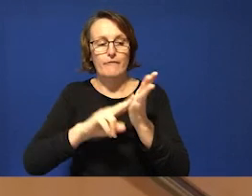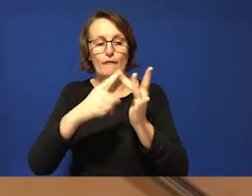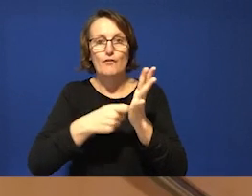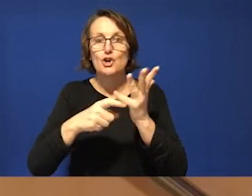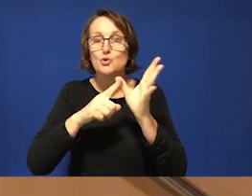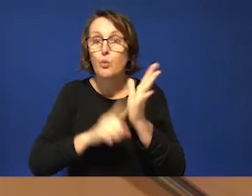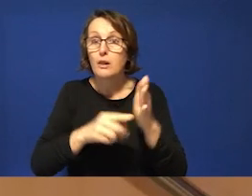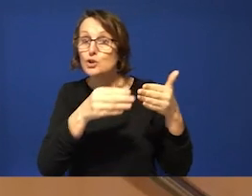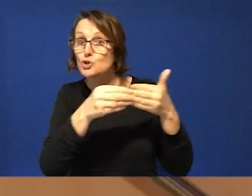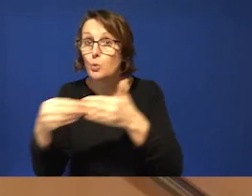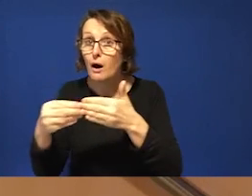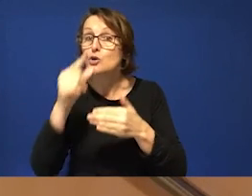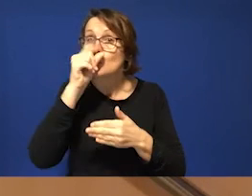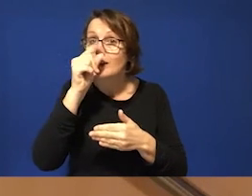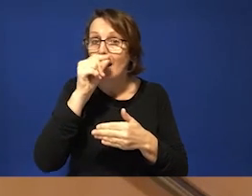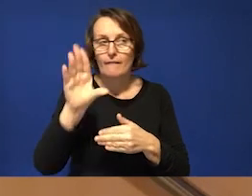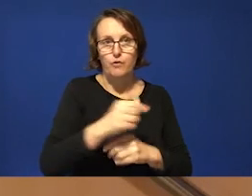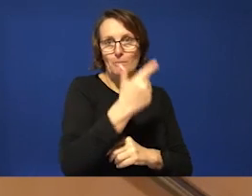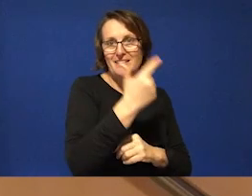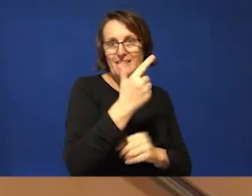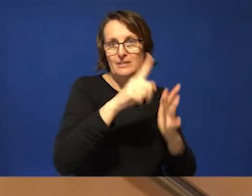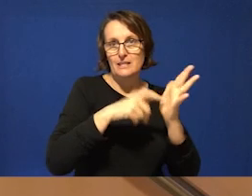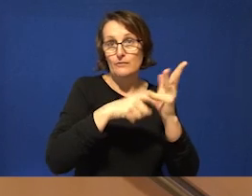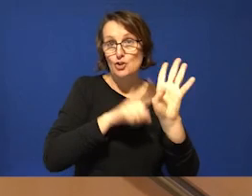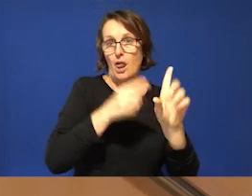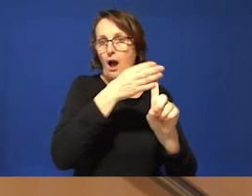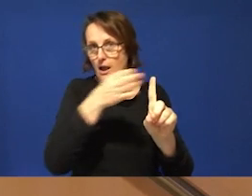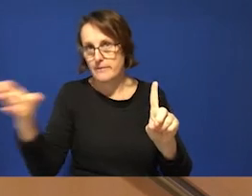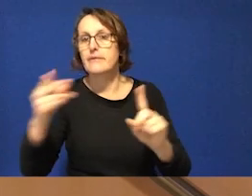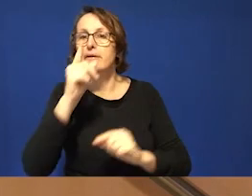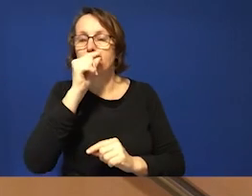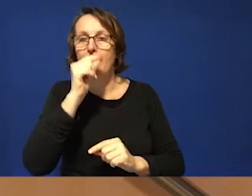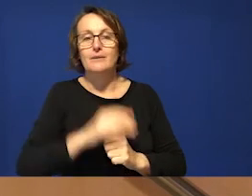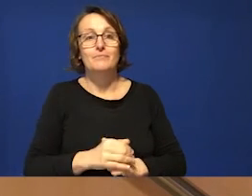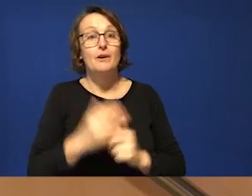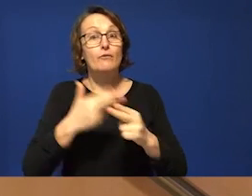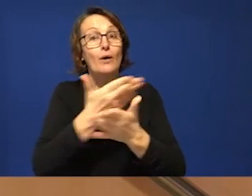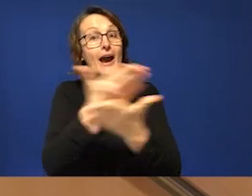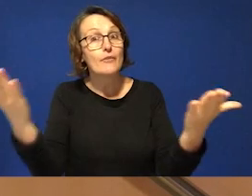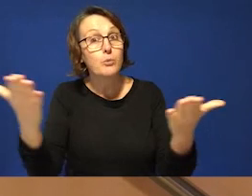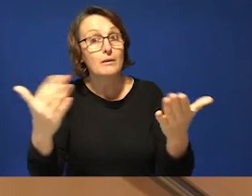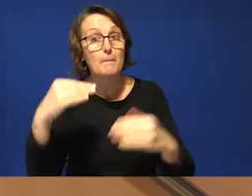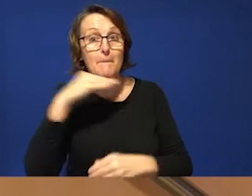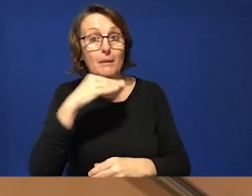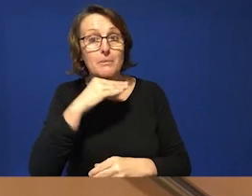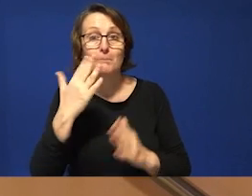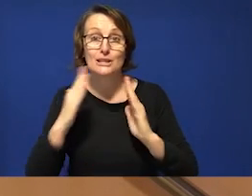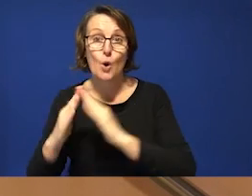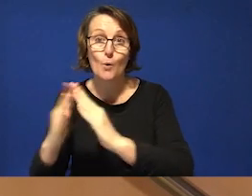you can do from the 17th of July. To everyone in Melbourne, stay home and stay safe.